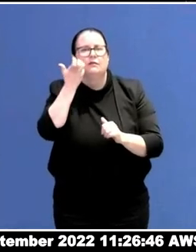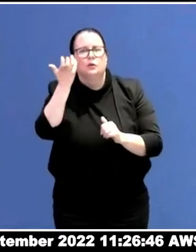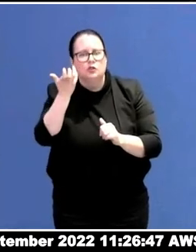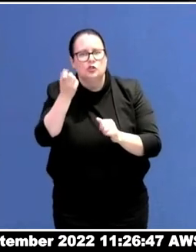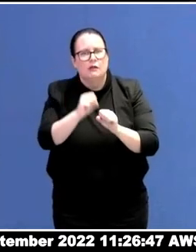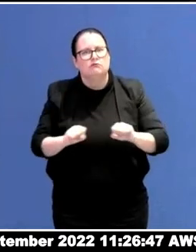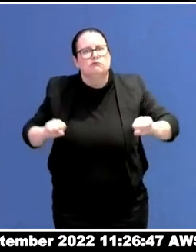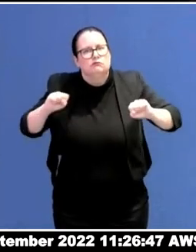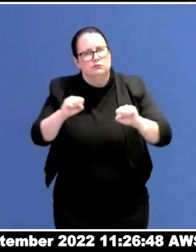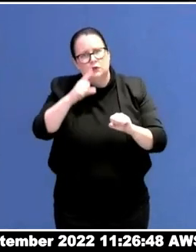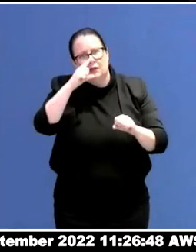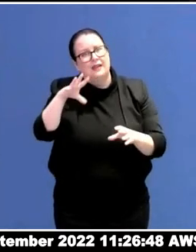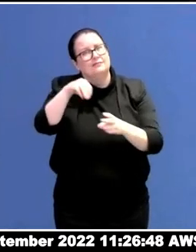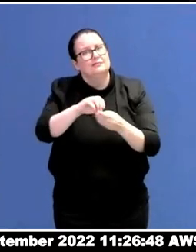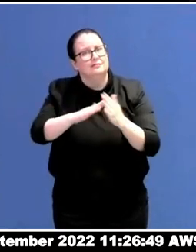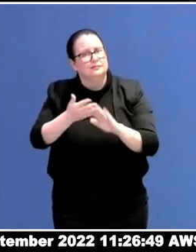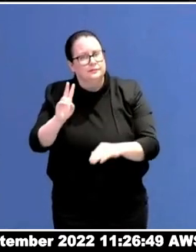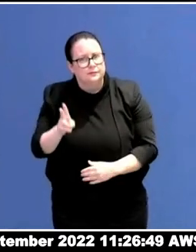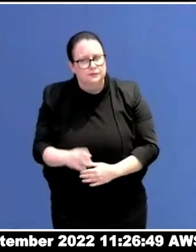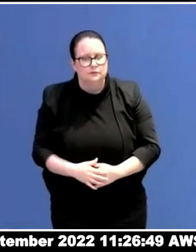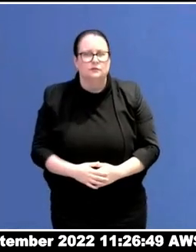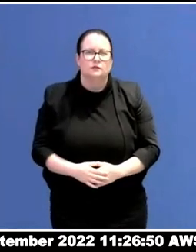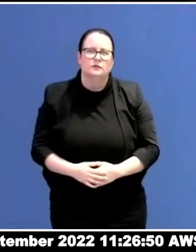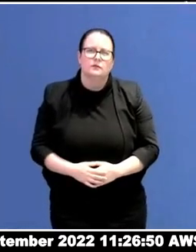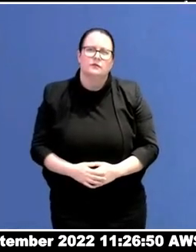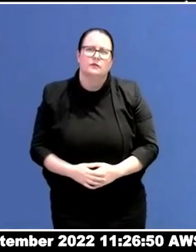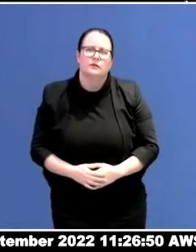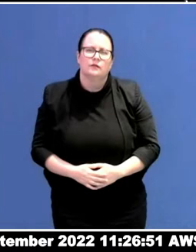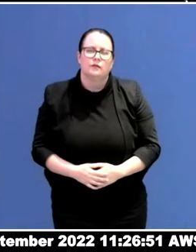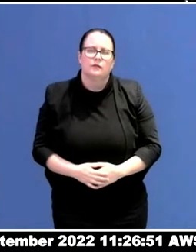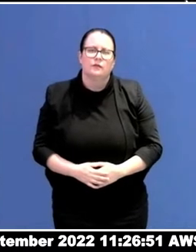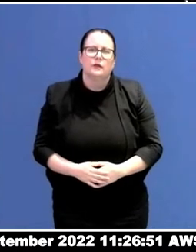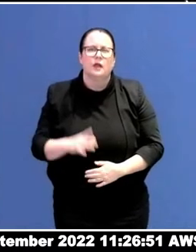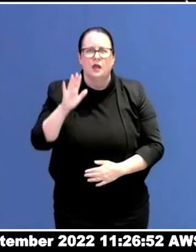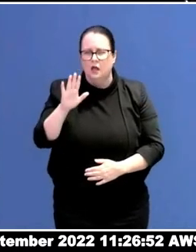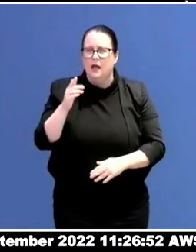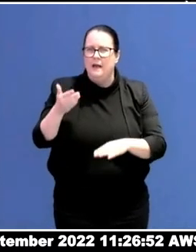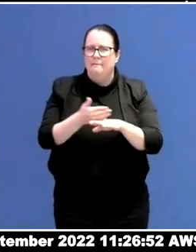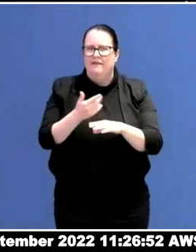MS McMAHON: Now, before I continue, I just wanted to confirm with you that many of the